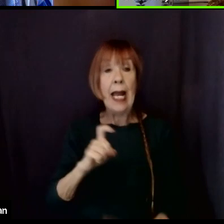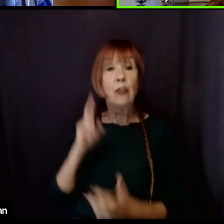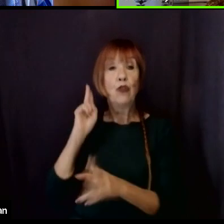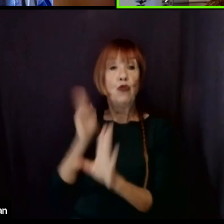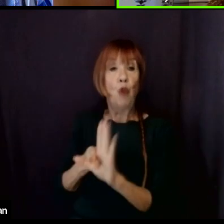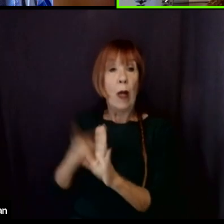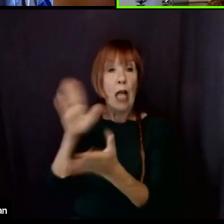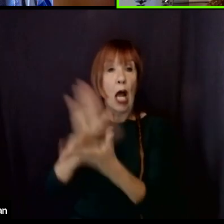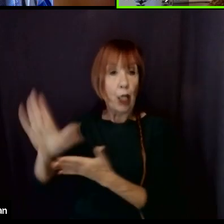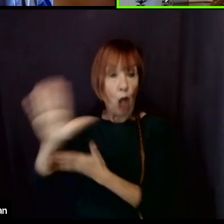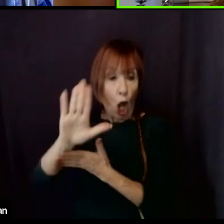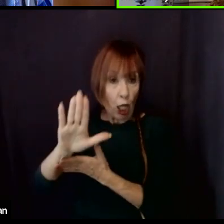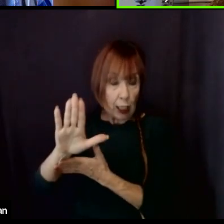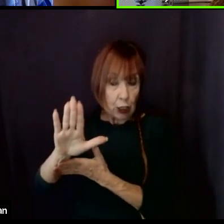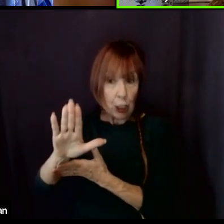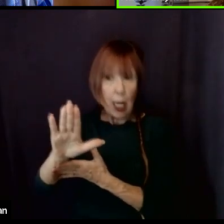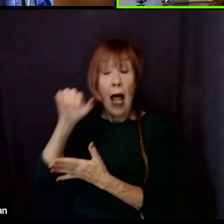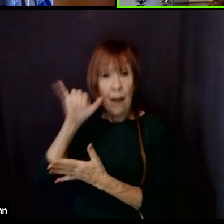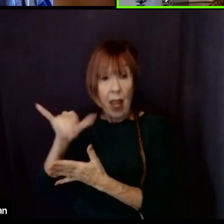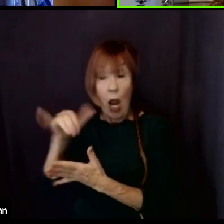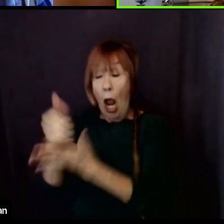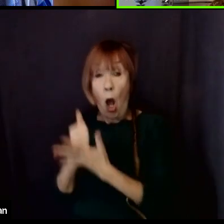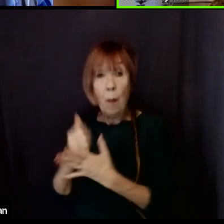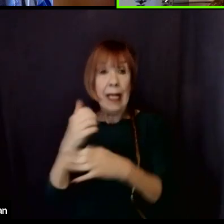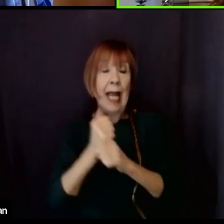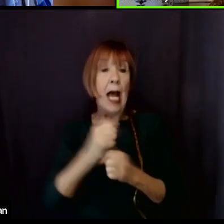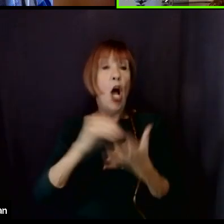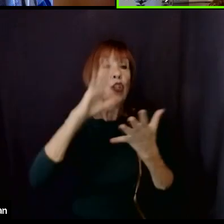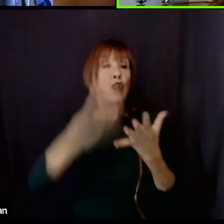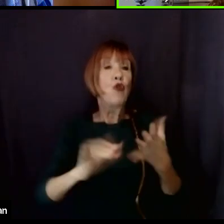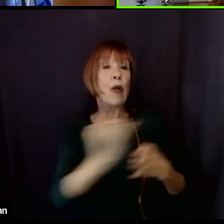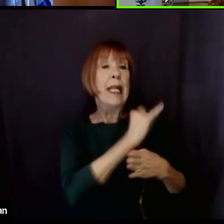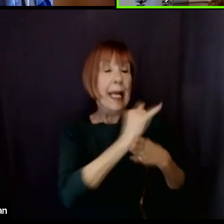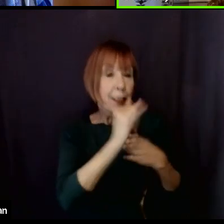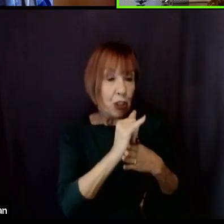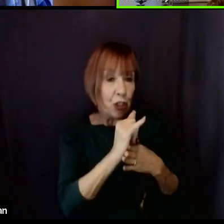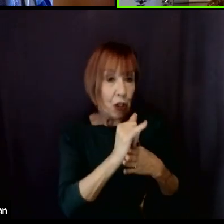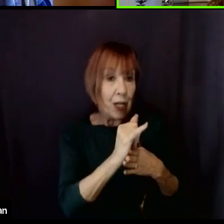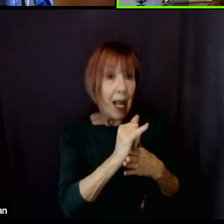And through that was able to get an assistant job and through that was able to meet people to eventually,